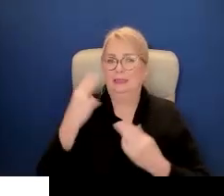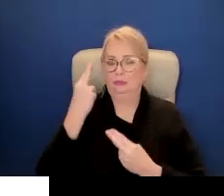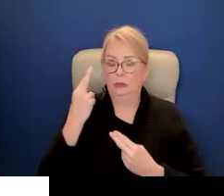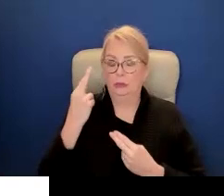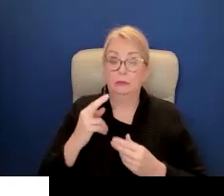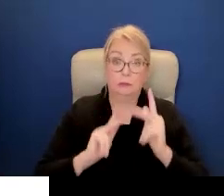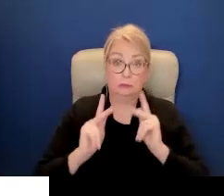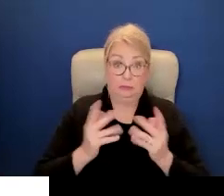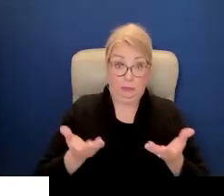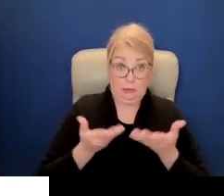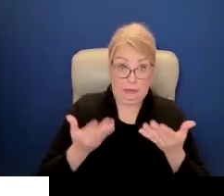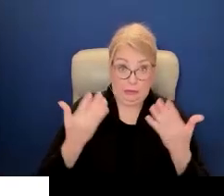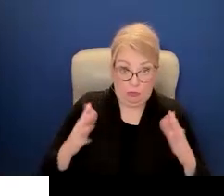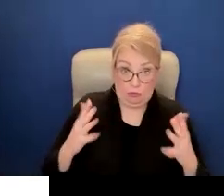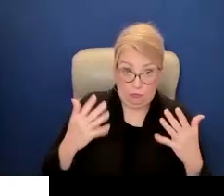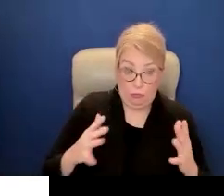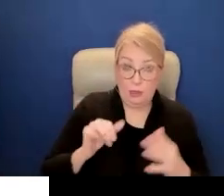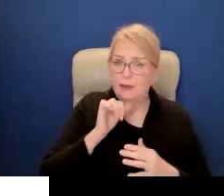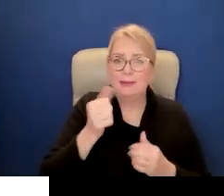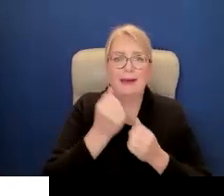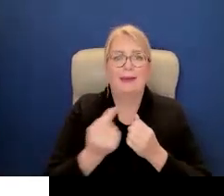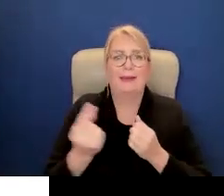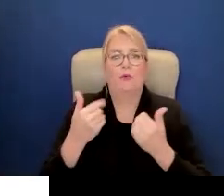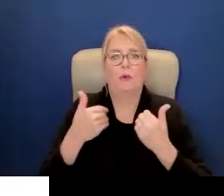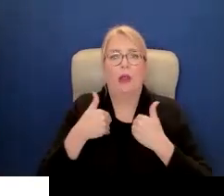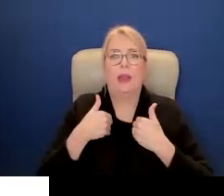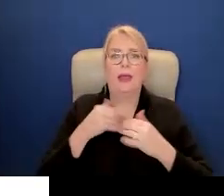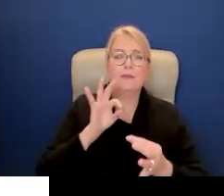that not everybody has a pathway to lawful immigration status available to them.